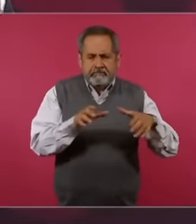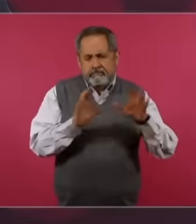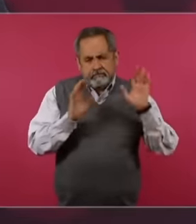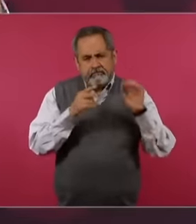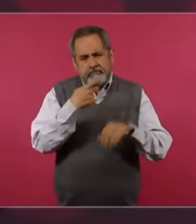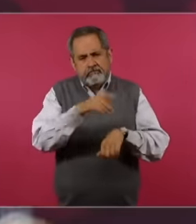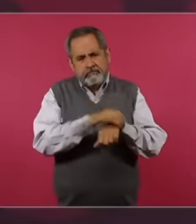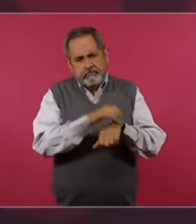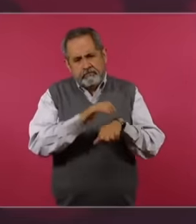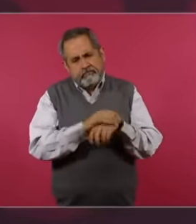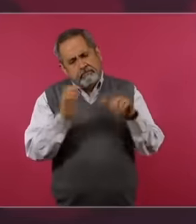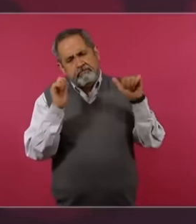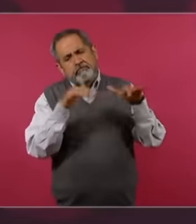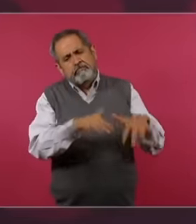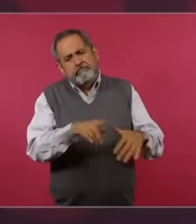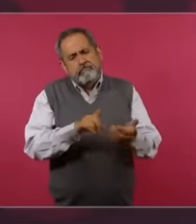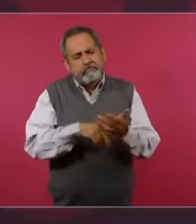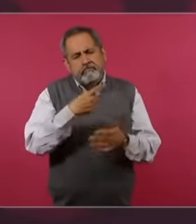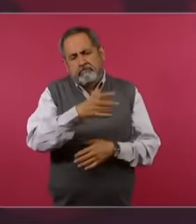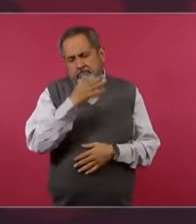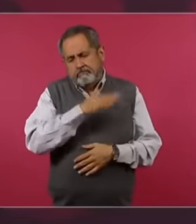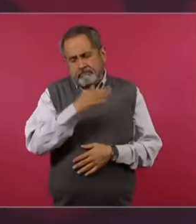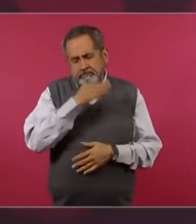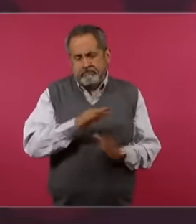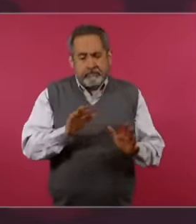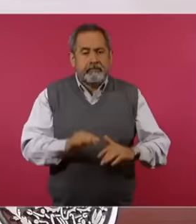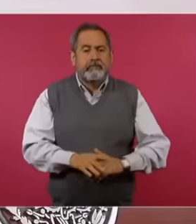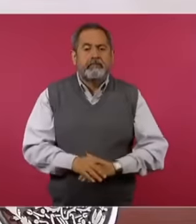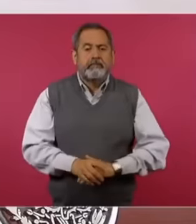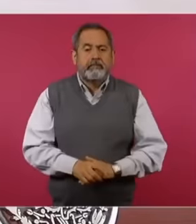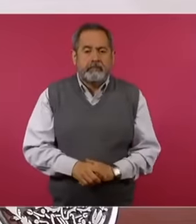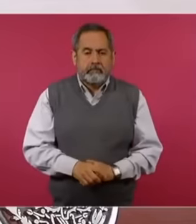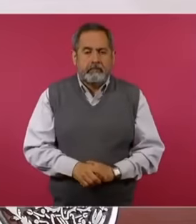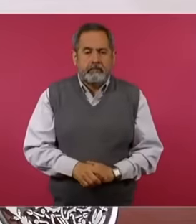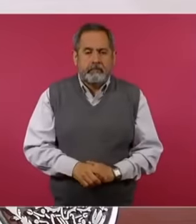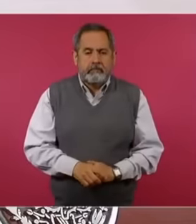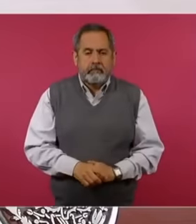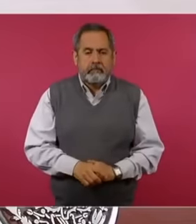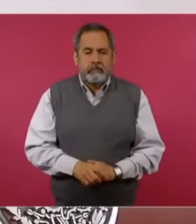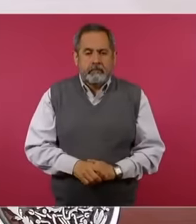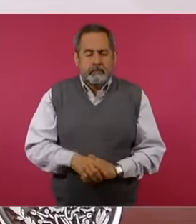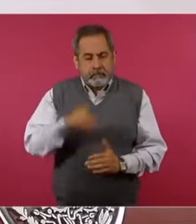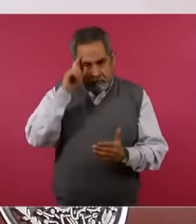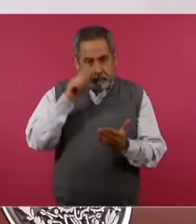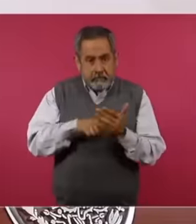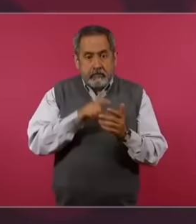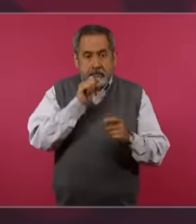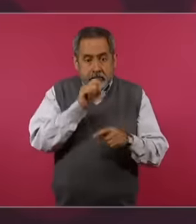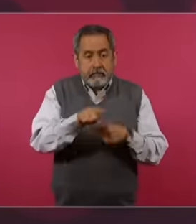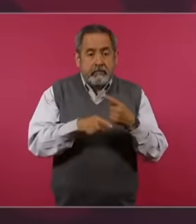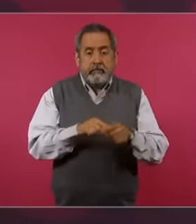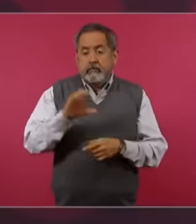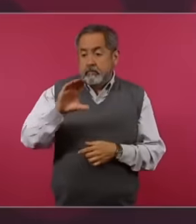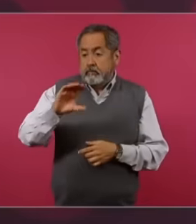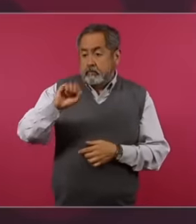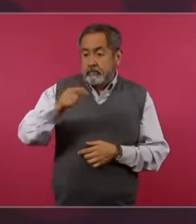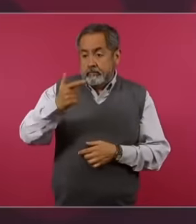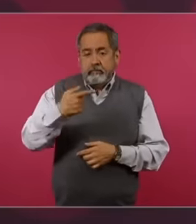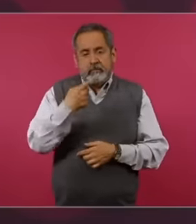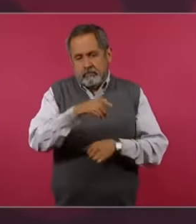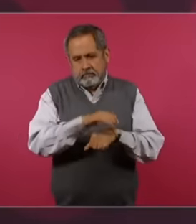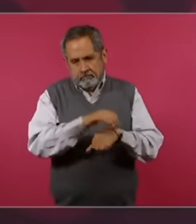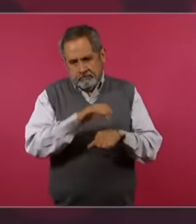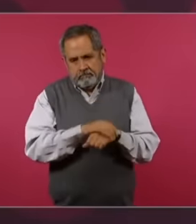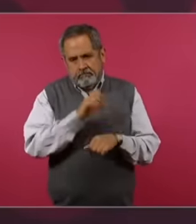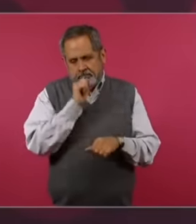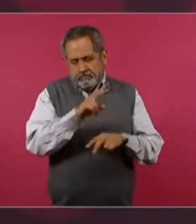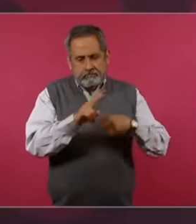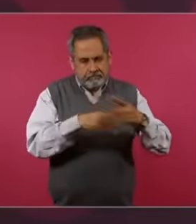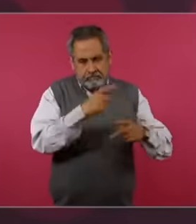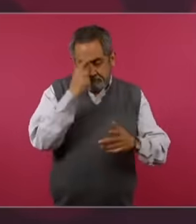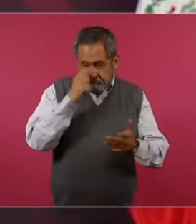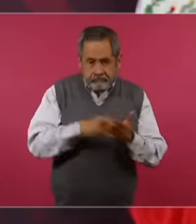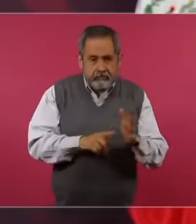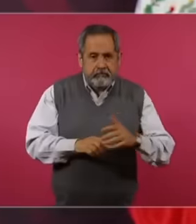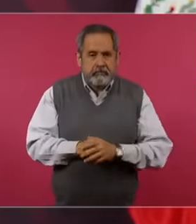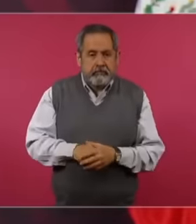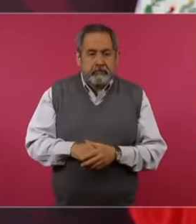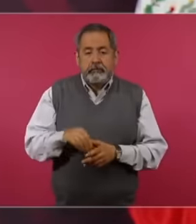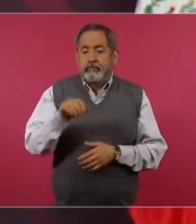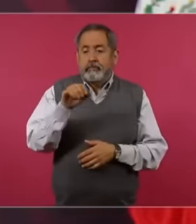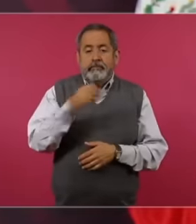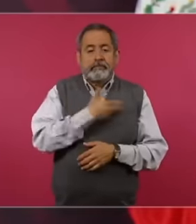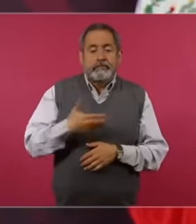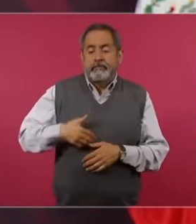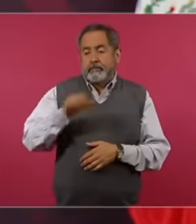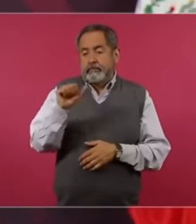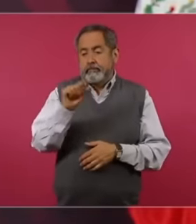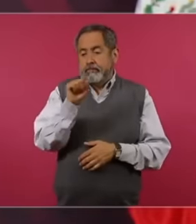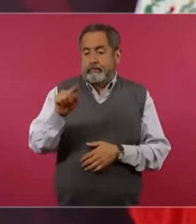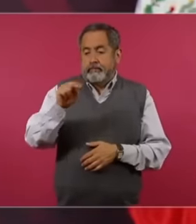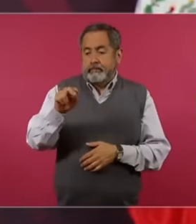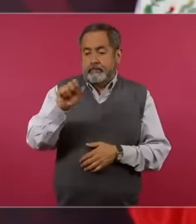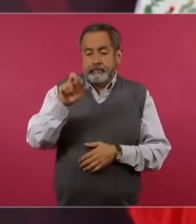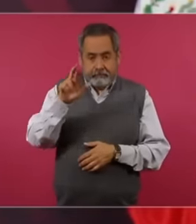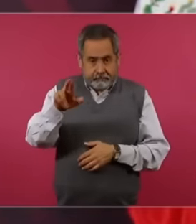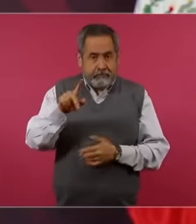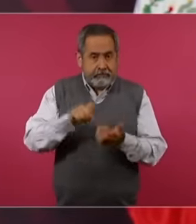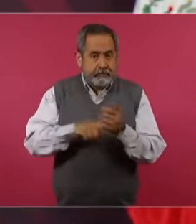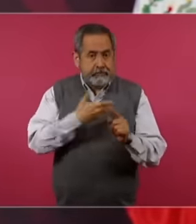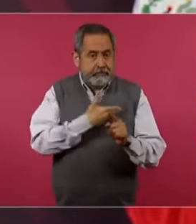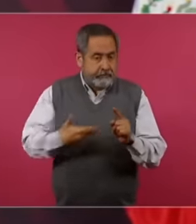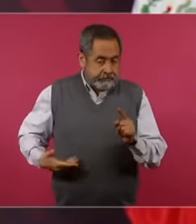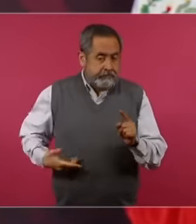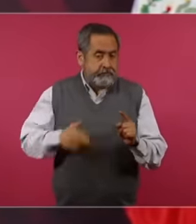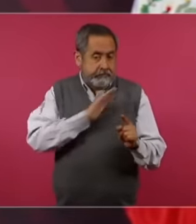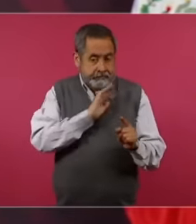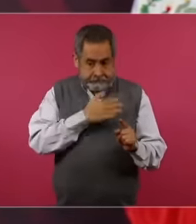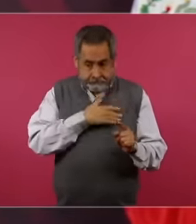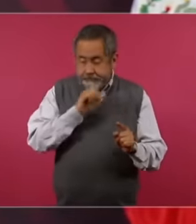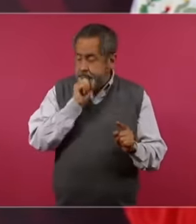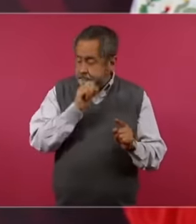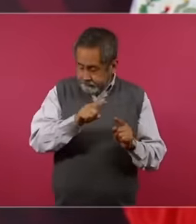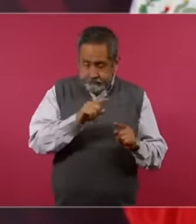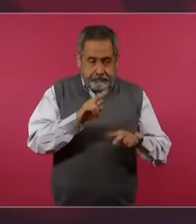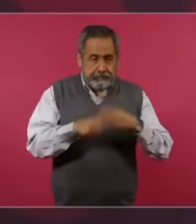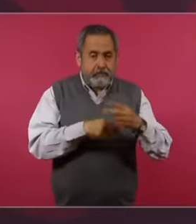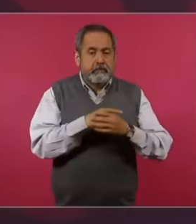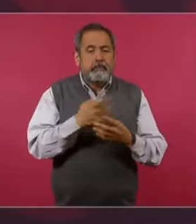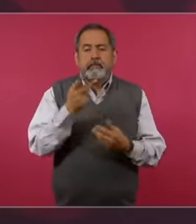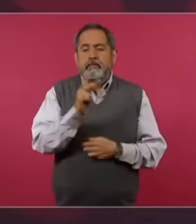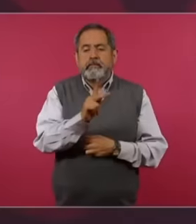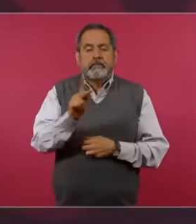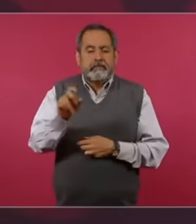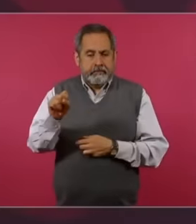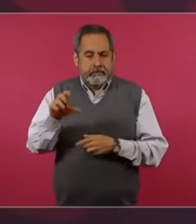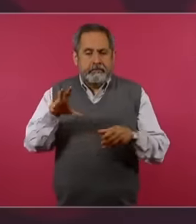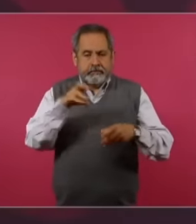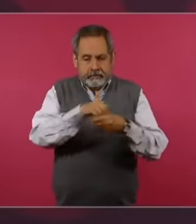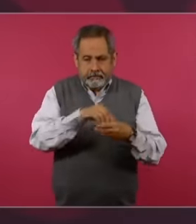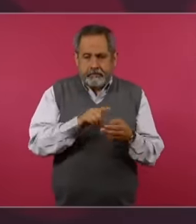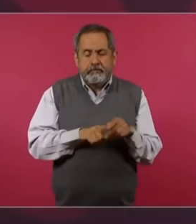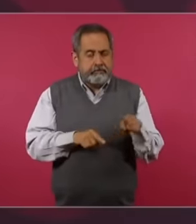friends I think Salinas is his friend and Aznar who was president of Spain of the popular party